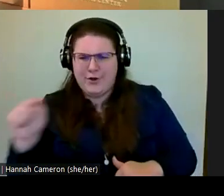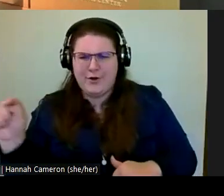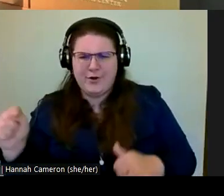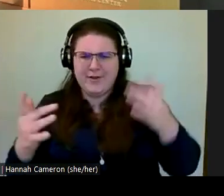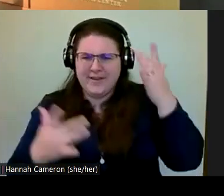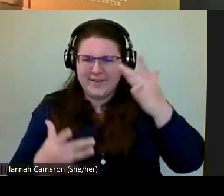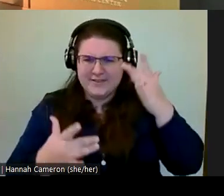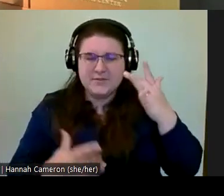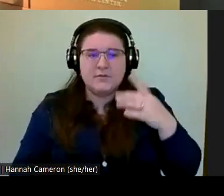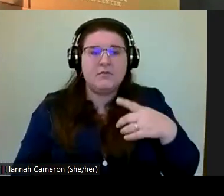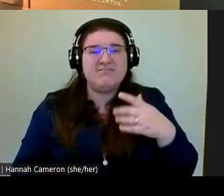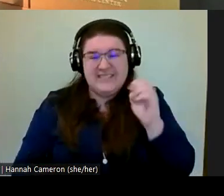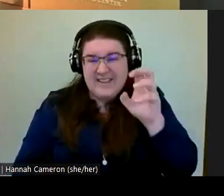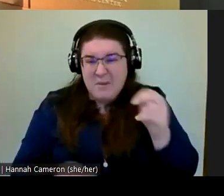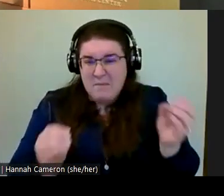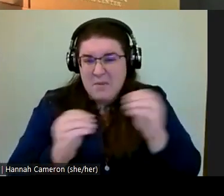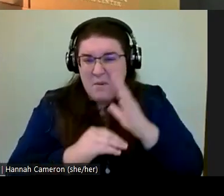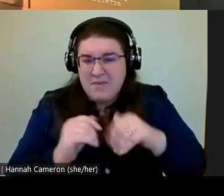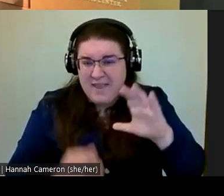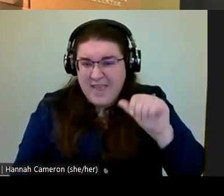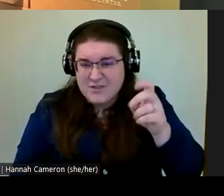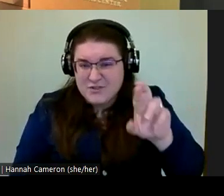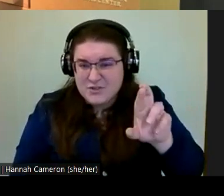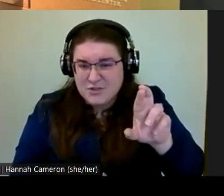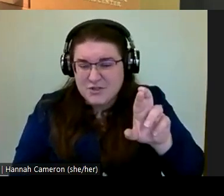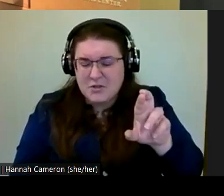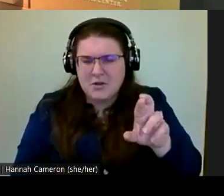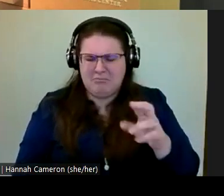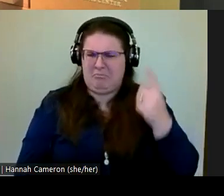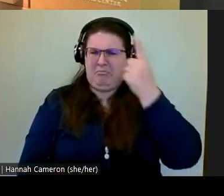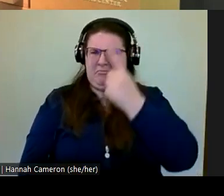is a terrible illness it could even kill me the big difference and you all know this but I'll just